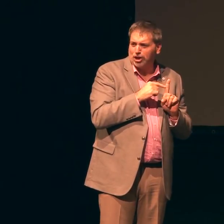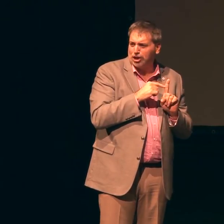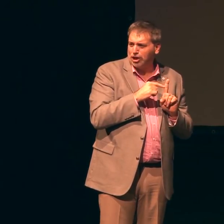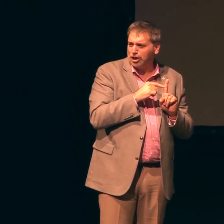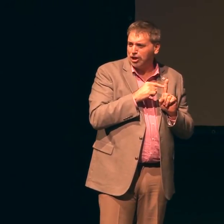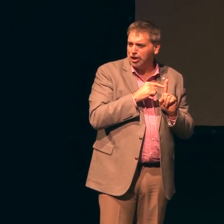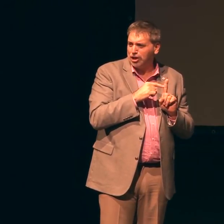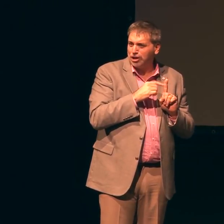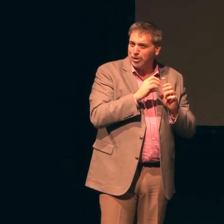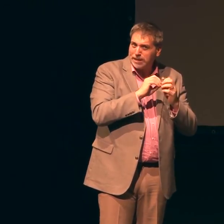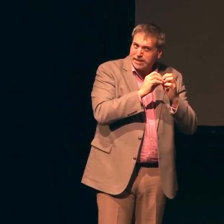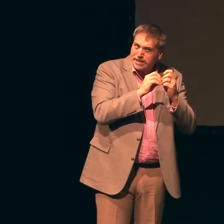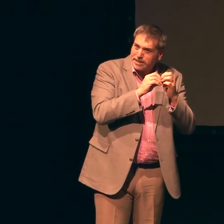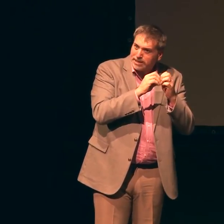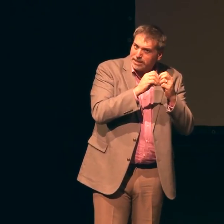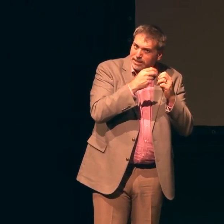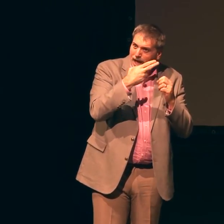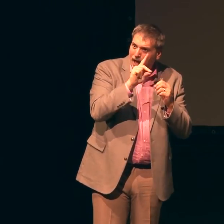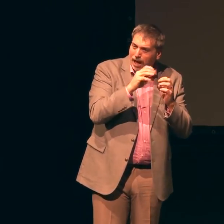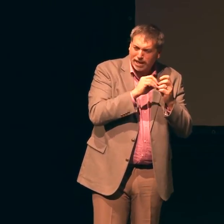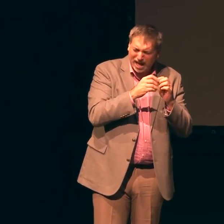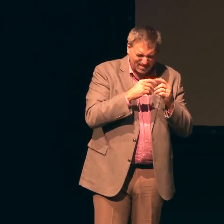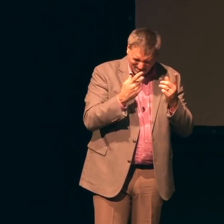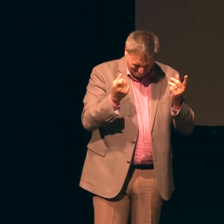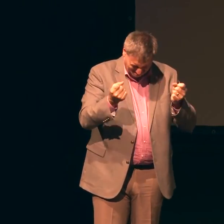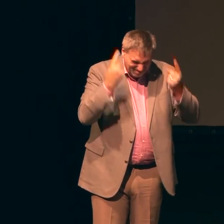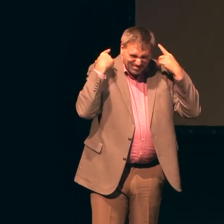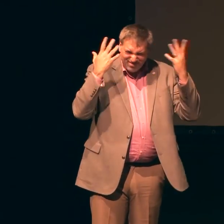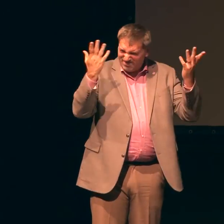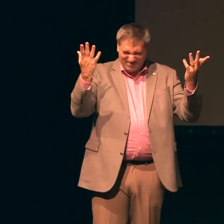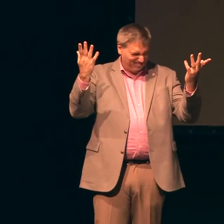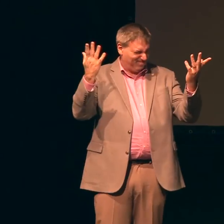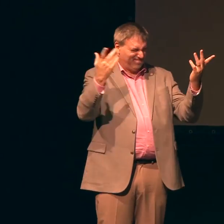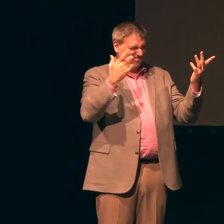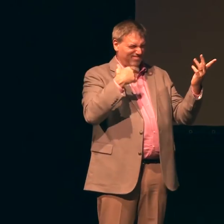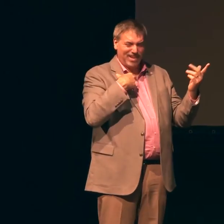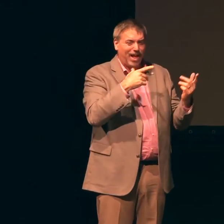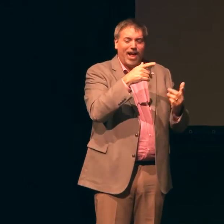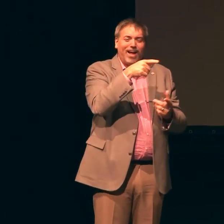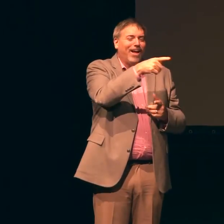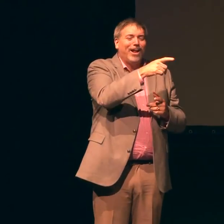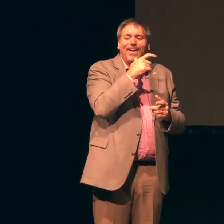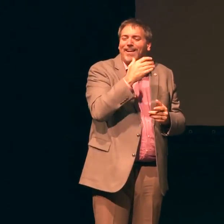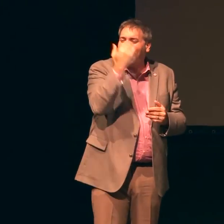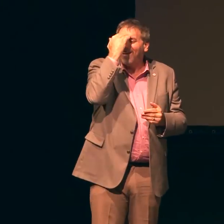language and culture so we continue these discussions and negotiations with HUD, they